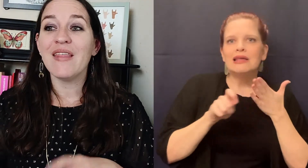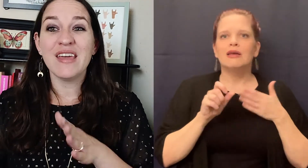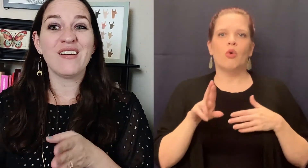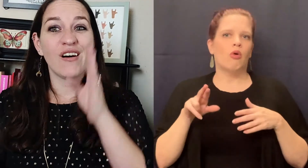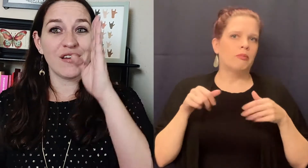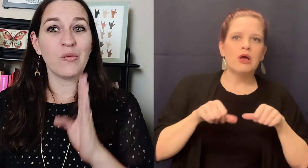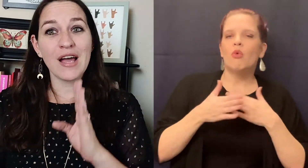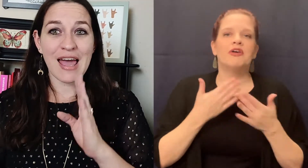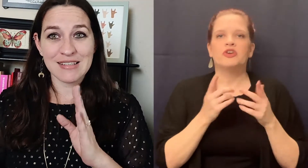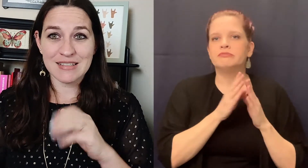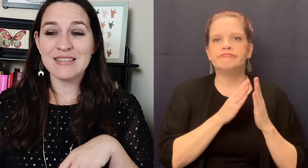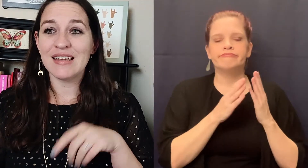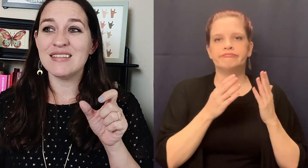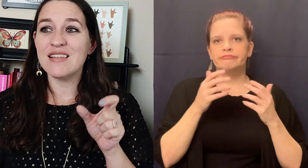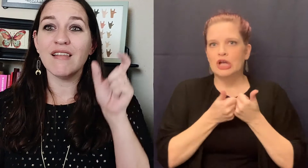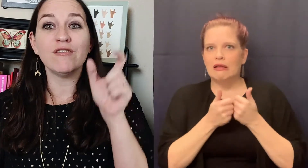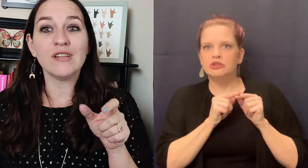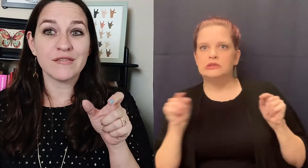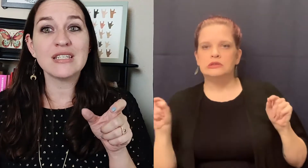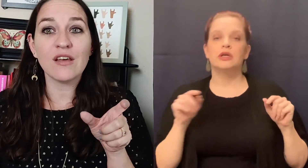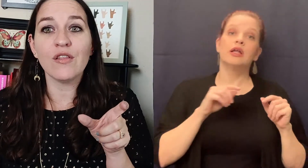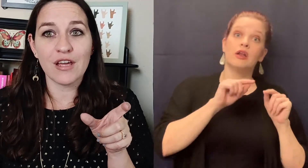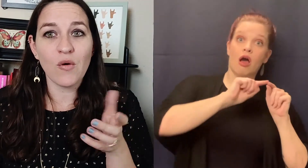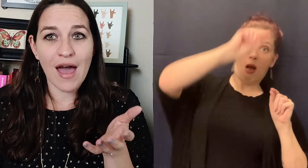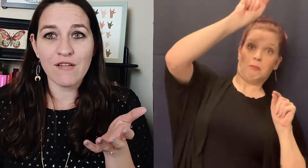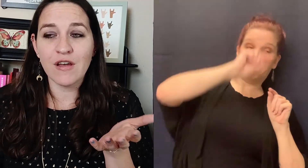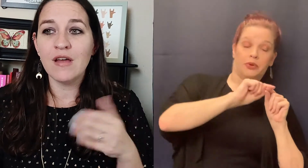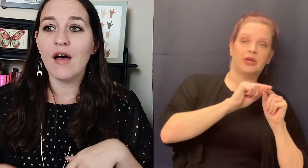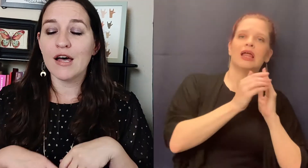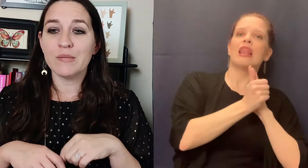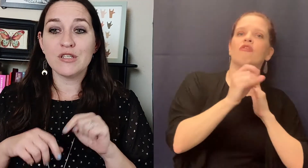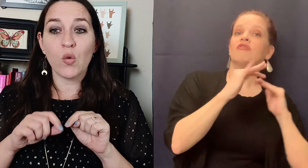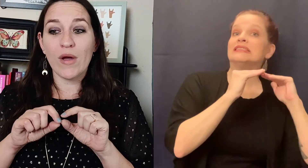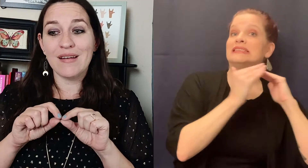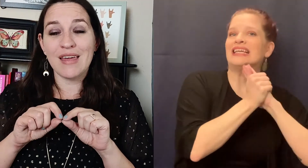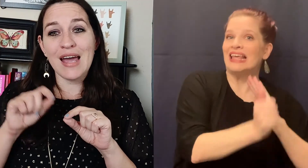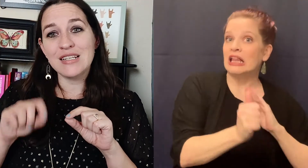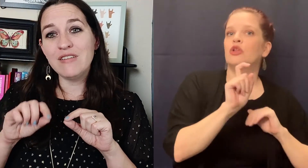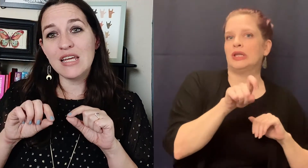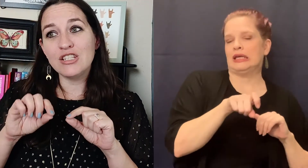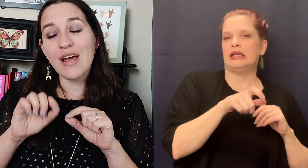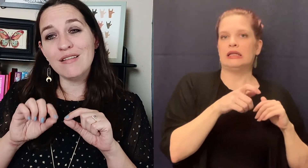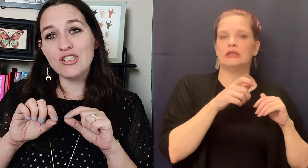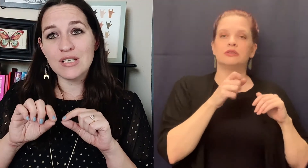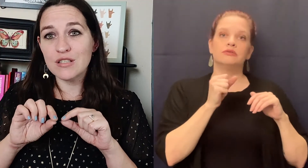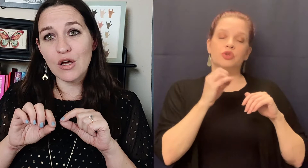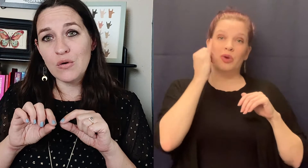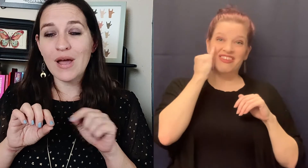And then on the Y axis is the level of skill that you have. So when the activity challenge is low